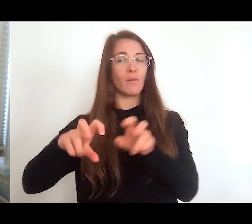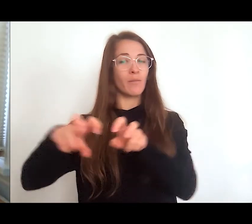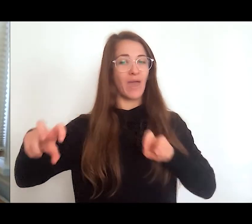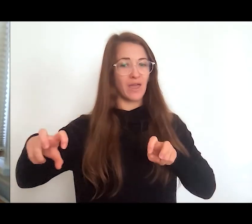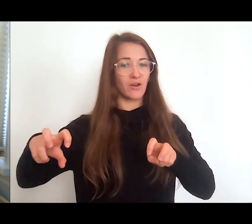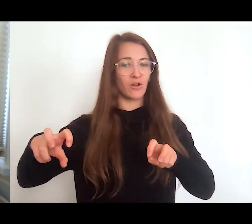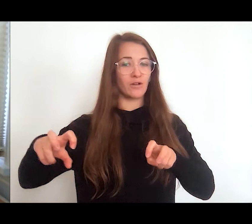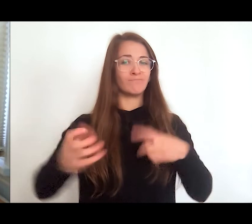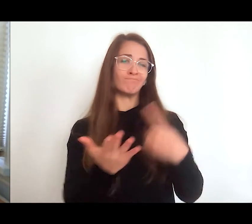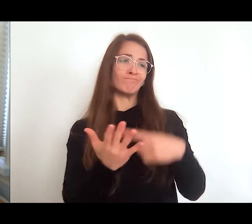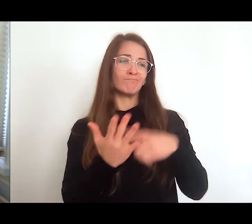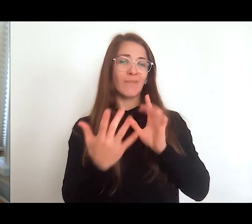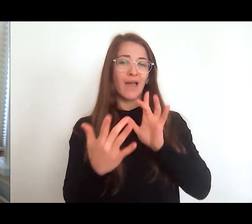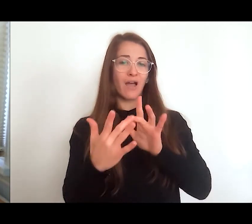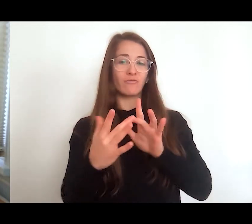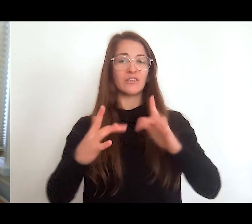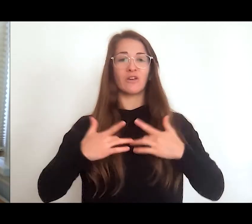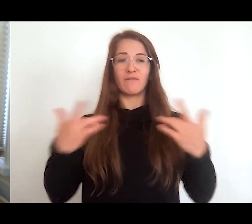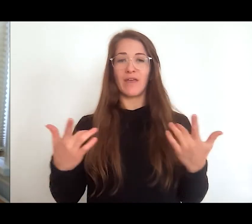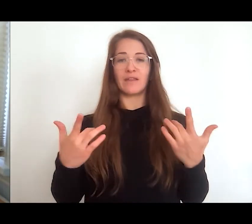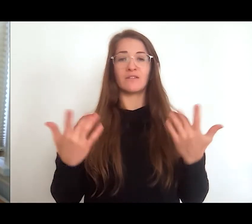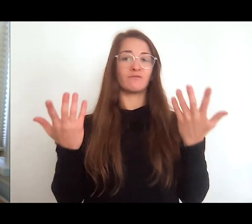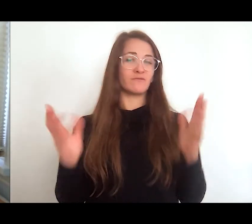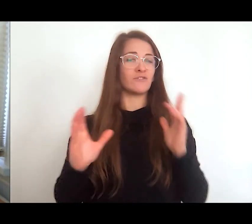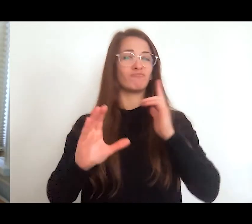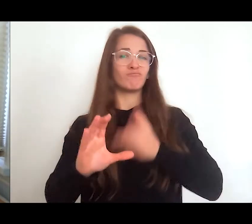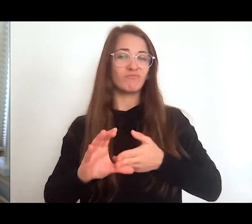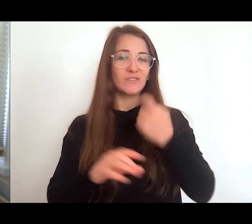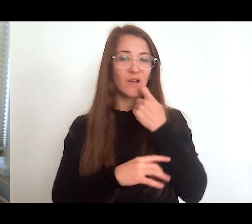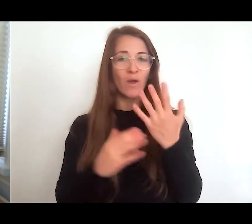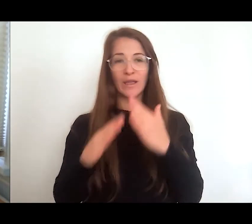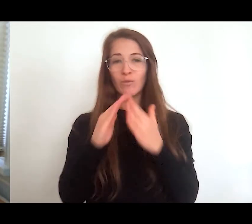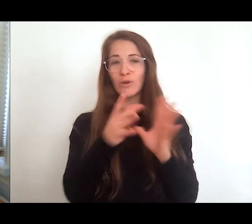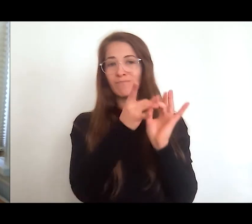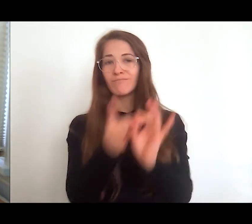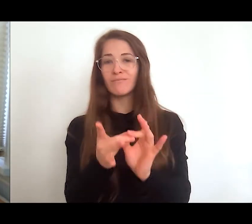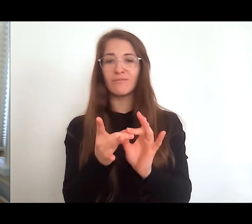THE COMMUNITY, CAN ANYONE OF THE PANELISTS SPEAK TO AN OUTREACH EVENT THAT YOU HAVE BEEN TO,